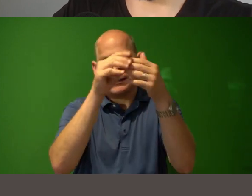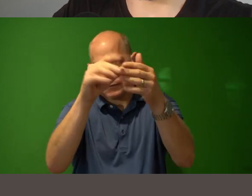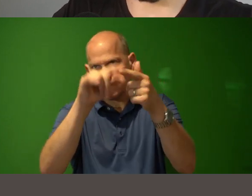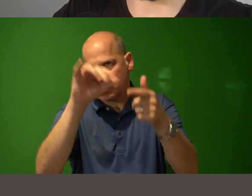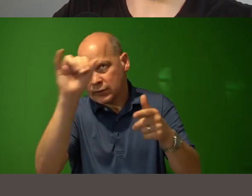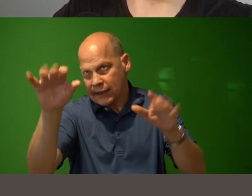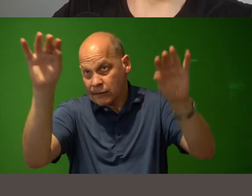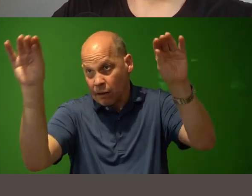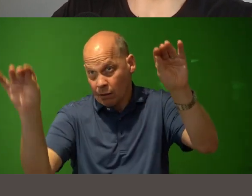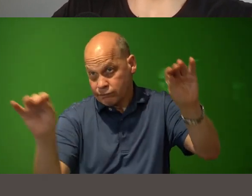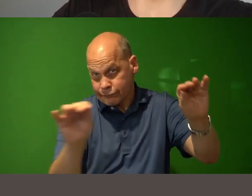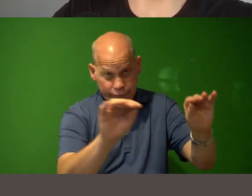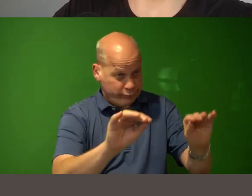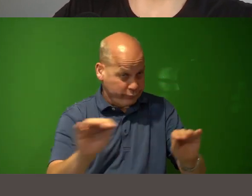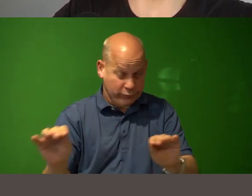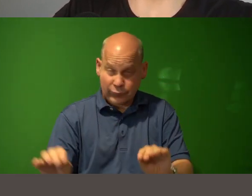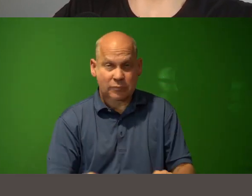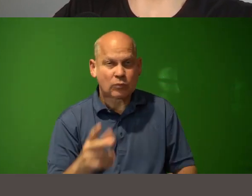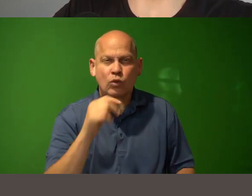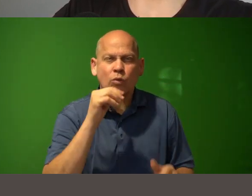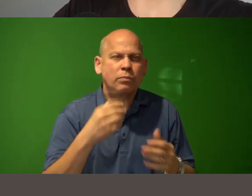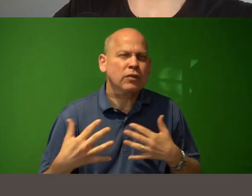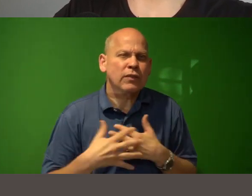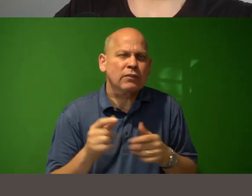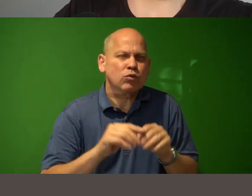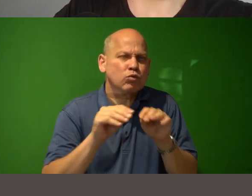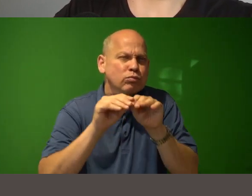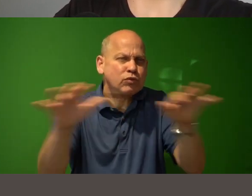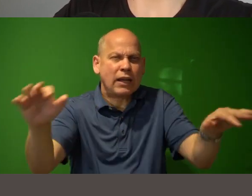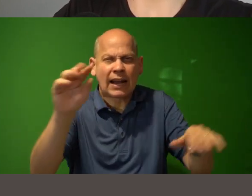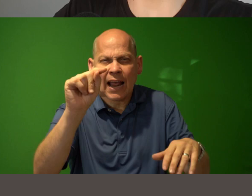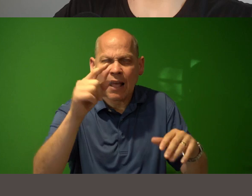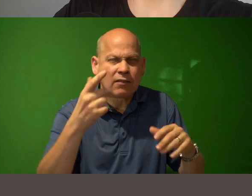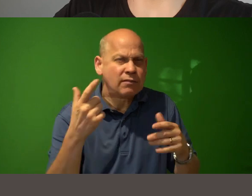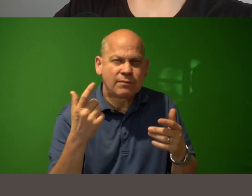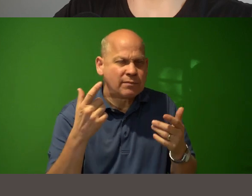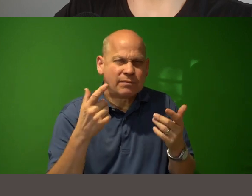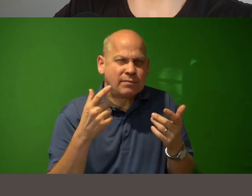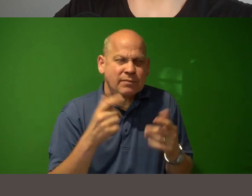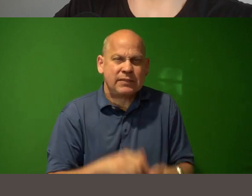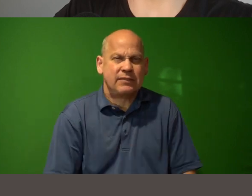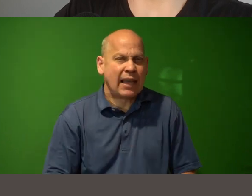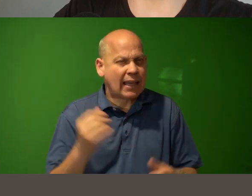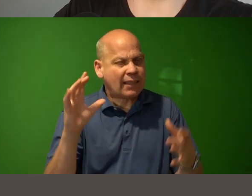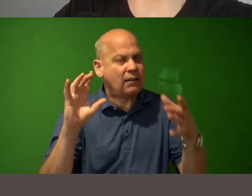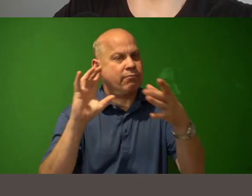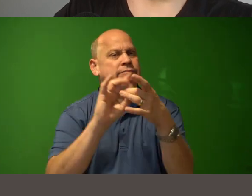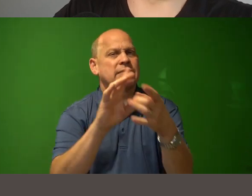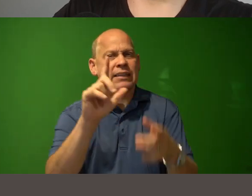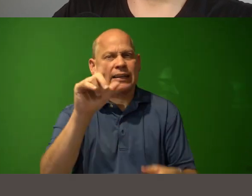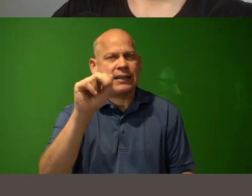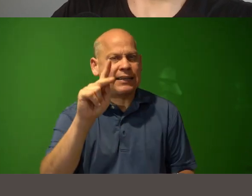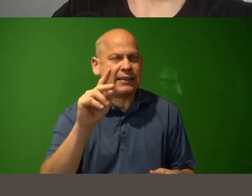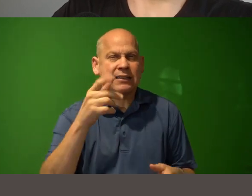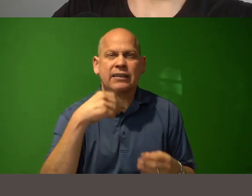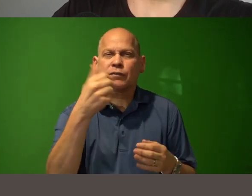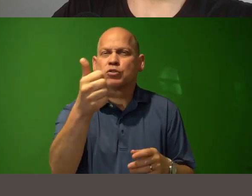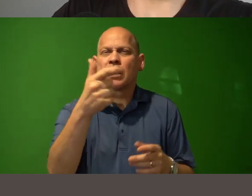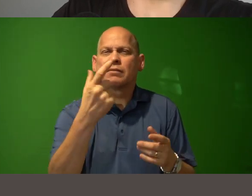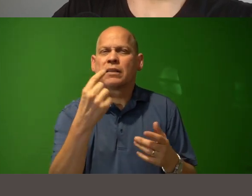So don't be afraid to spread things out or even just spread things out in the first place and link them up. Keep yourself a little bit of breathing space.